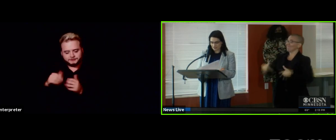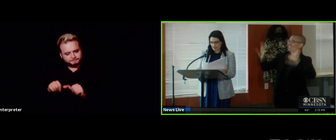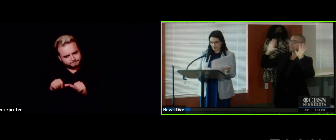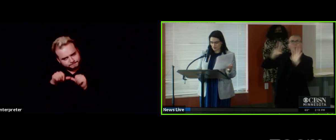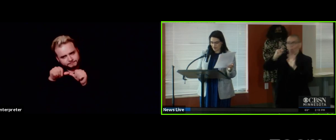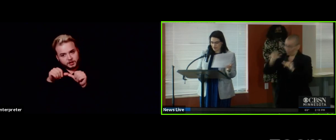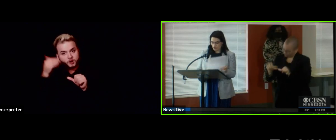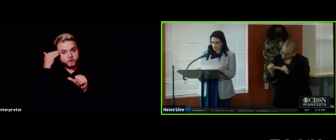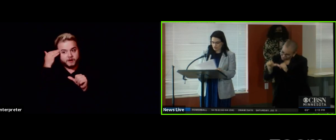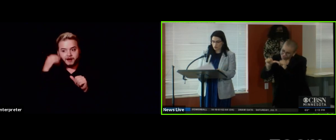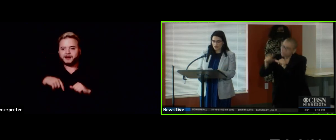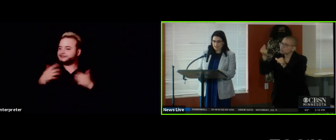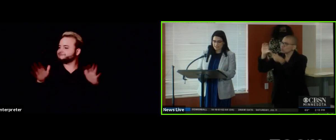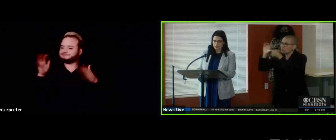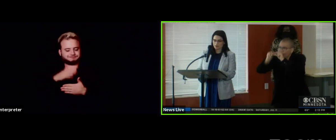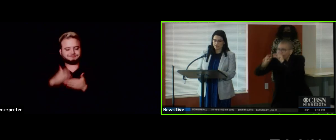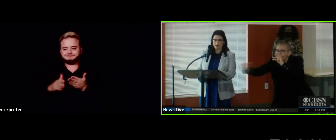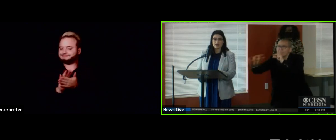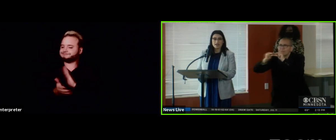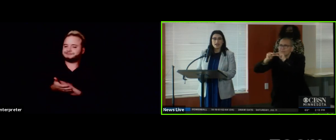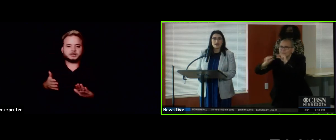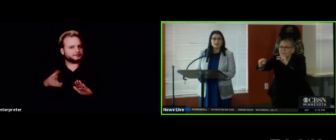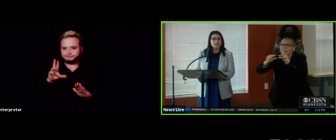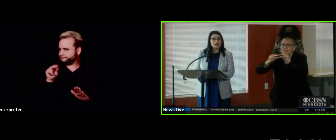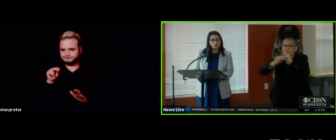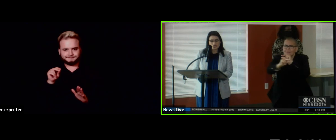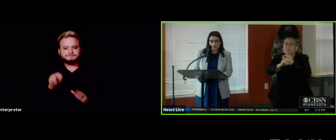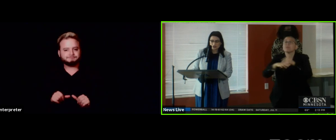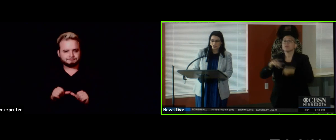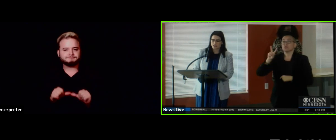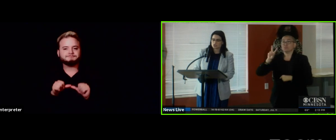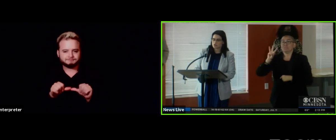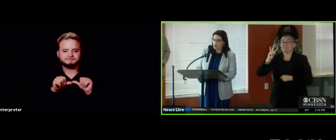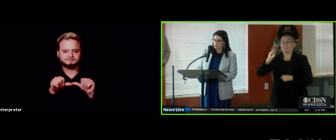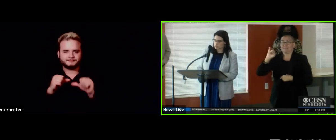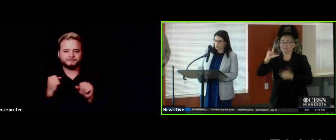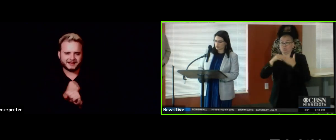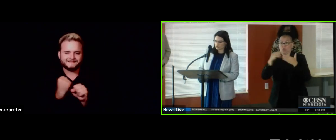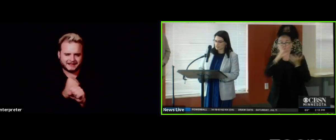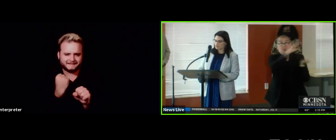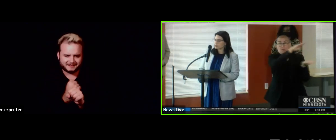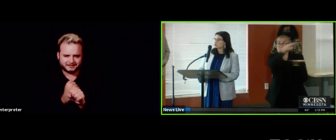and provided over 26 million to help shelters and street outreach workers give the most